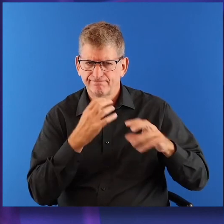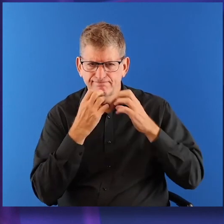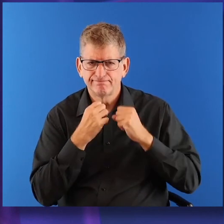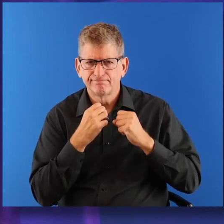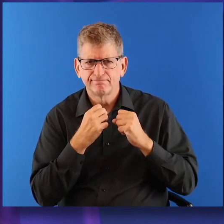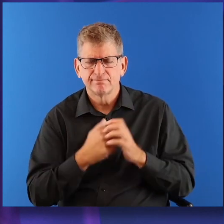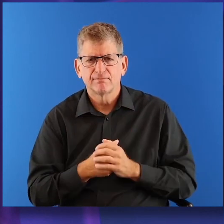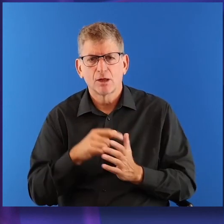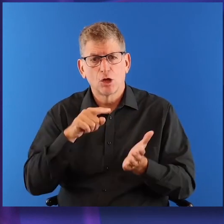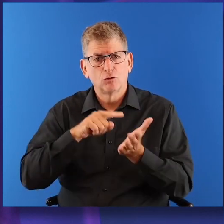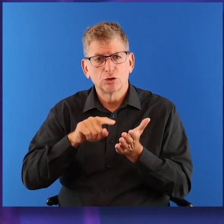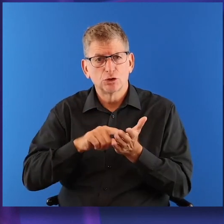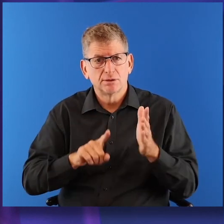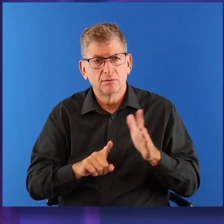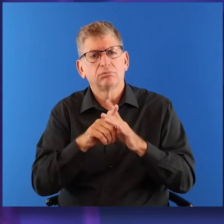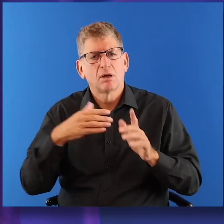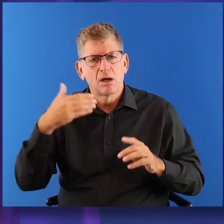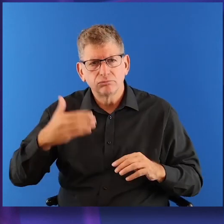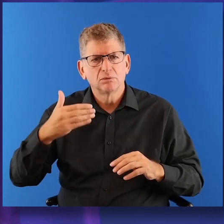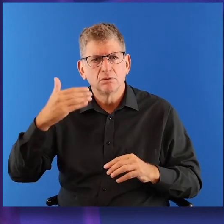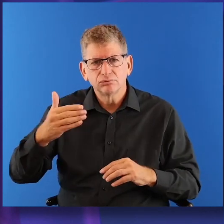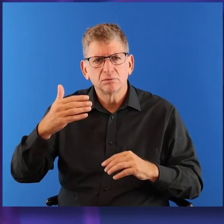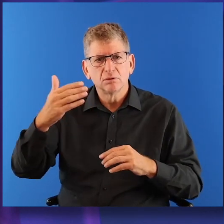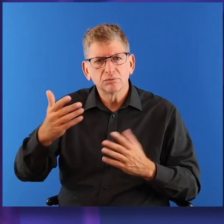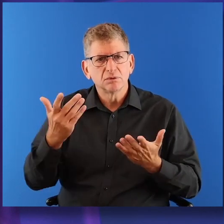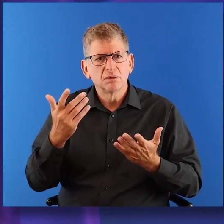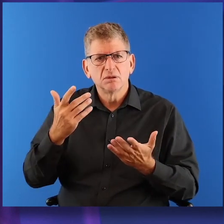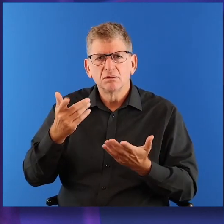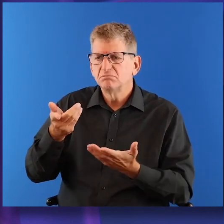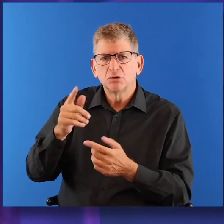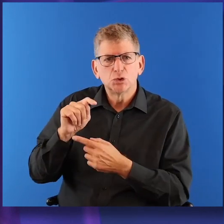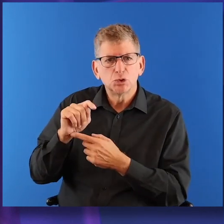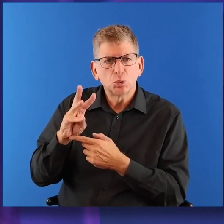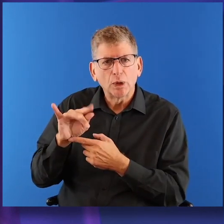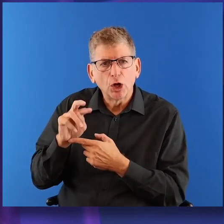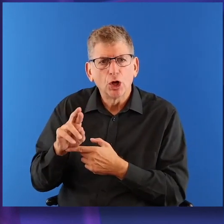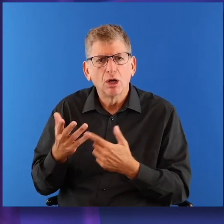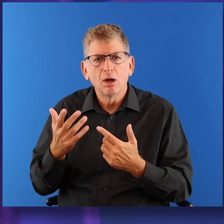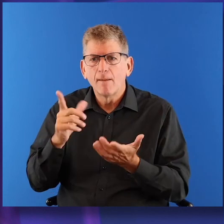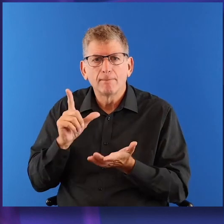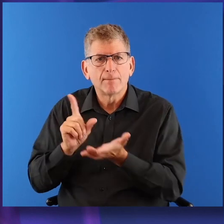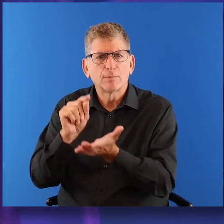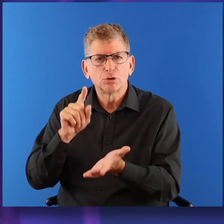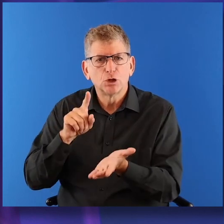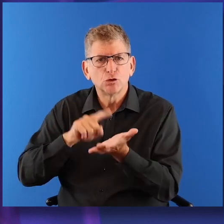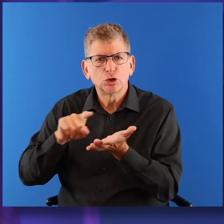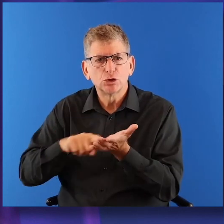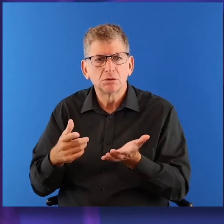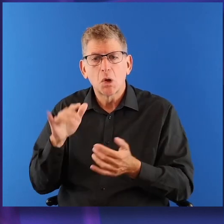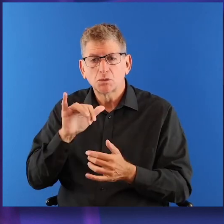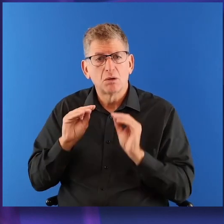Obviously, the research shows up on occasion on everything from Twitter to publish research as